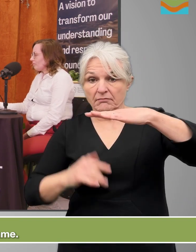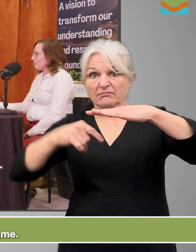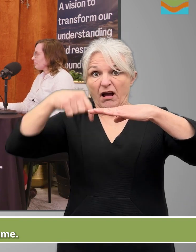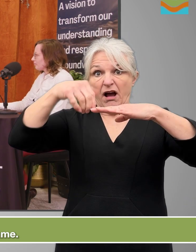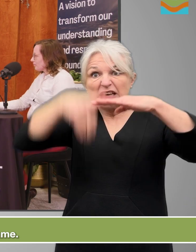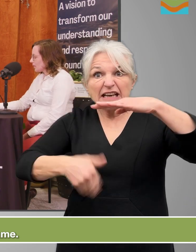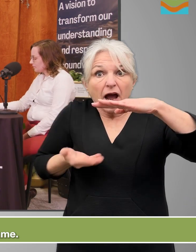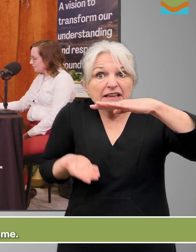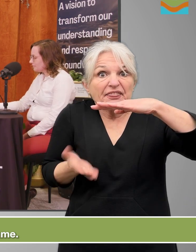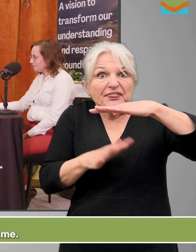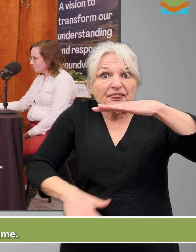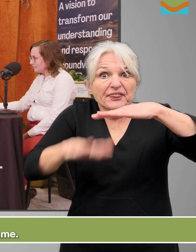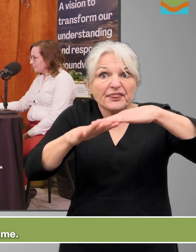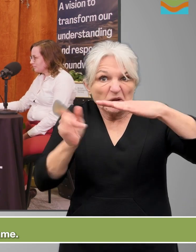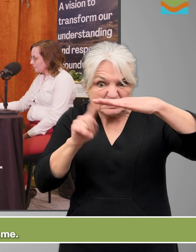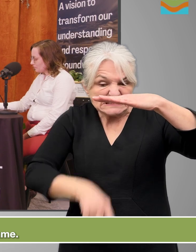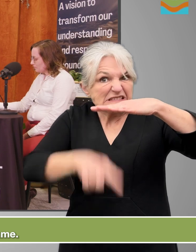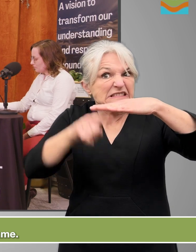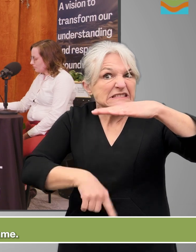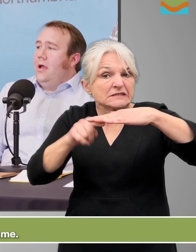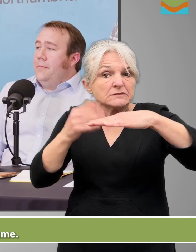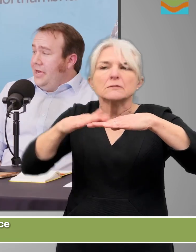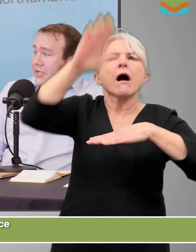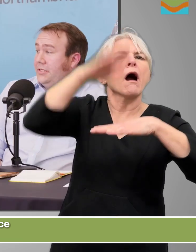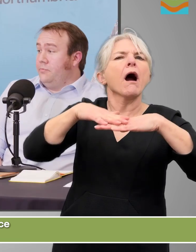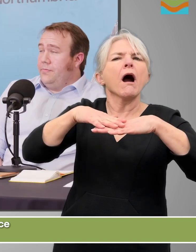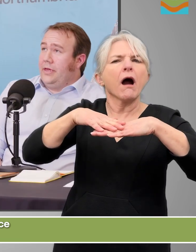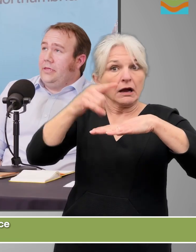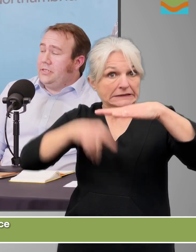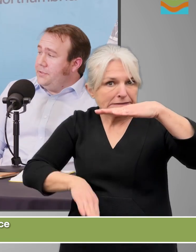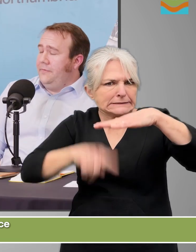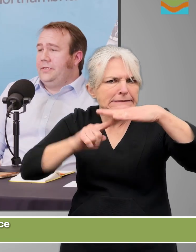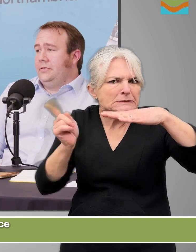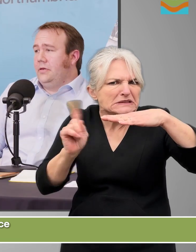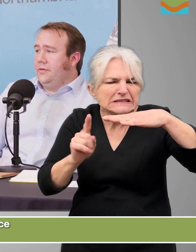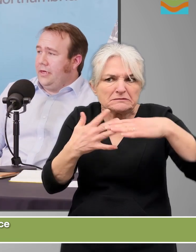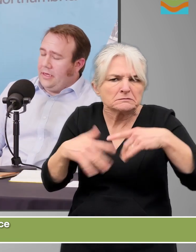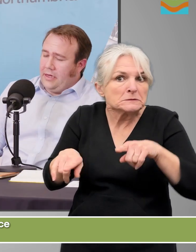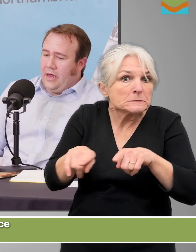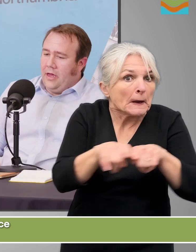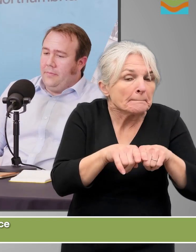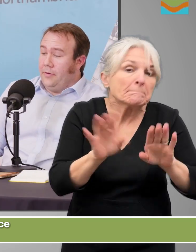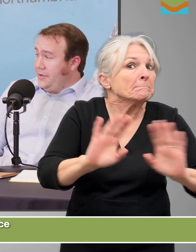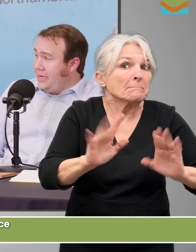they think it's just all the same. But actually the subsurface and both the natural